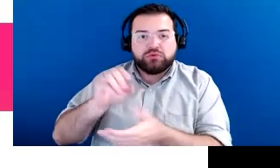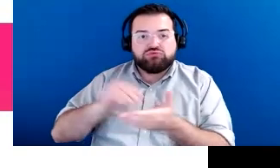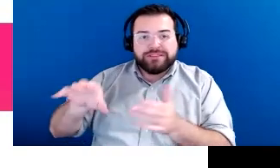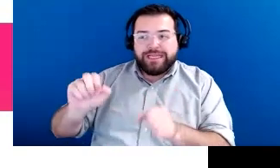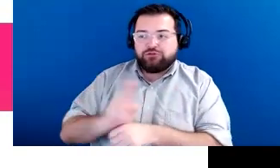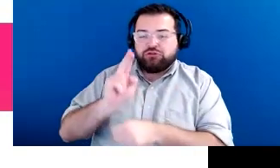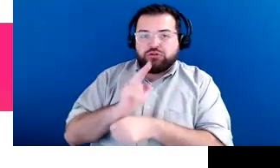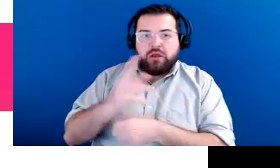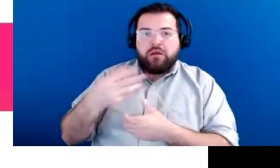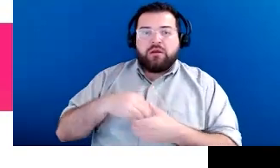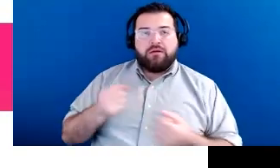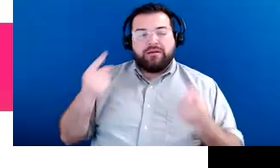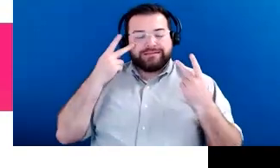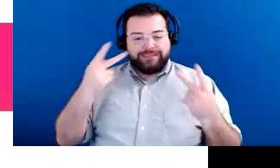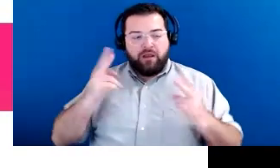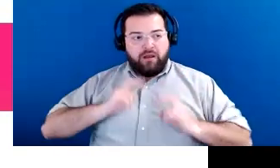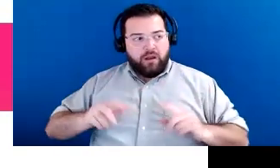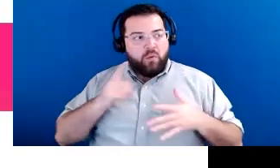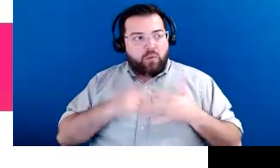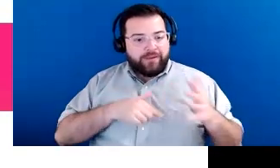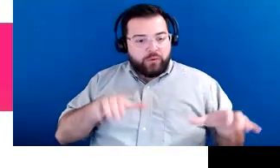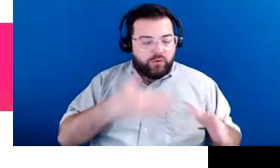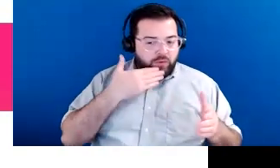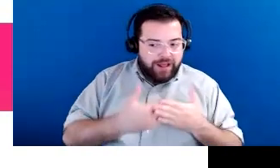where they are doing well and where they could improve.